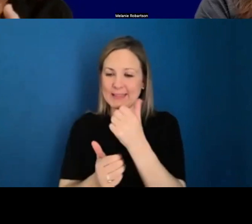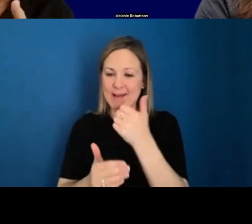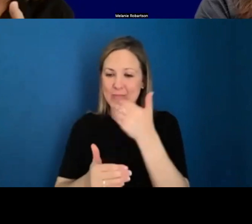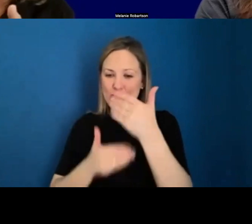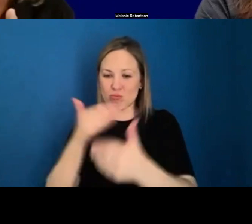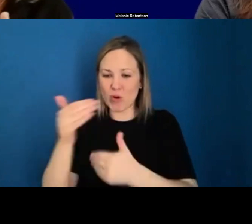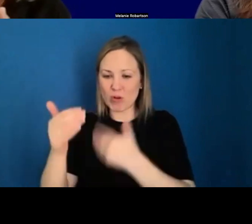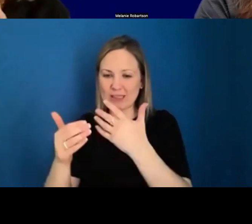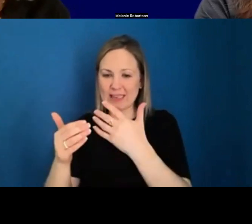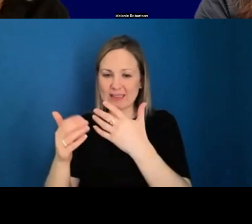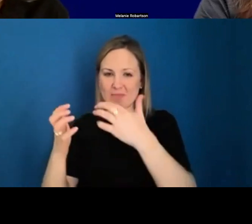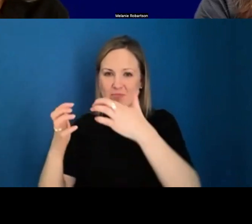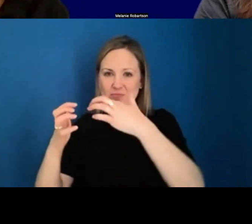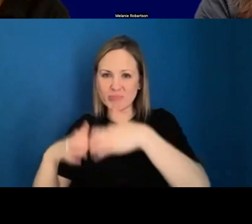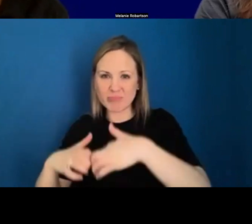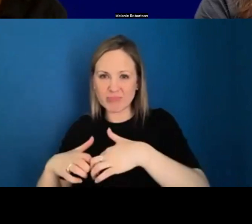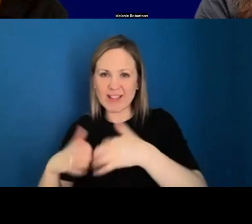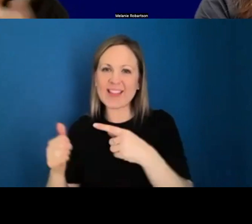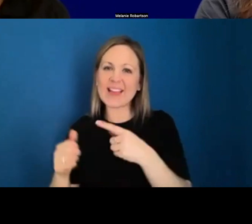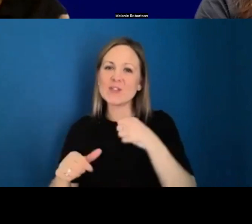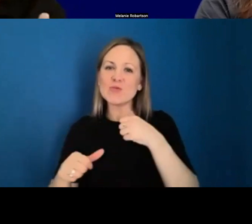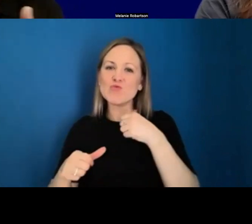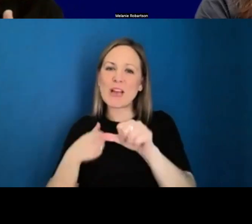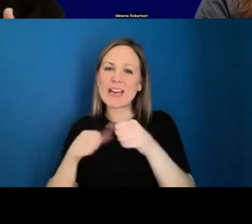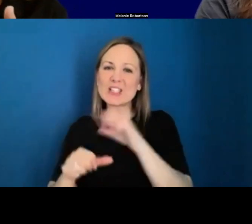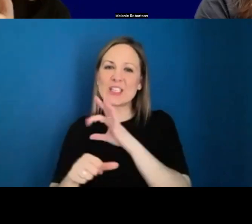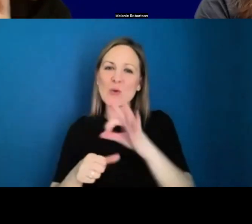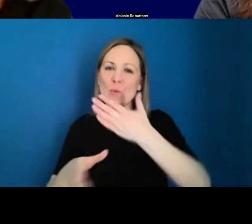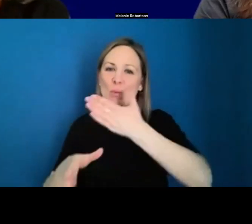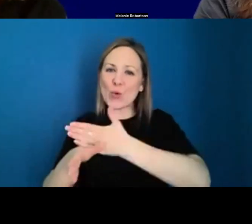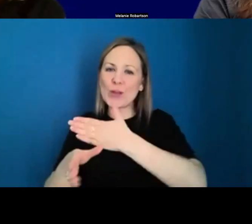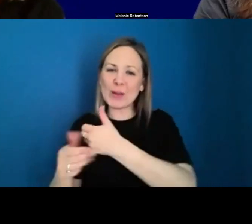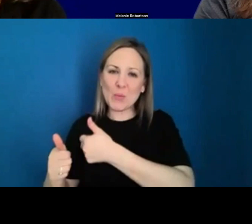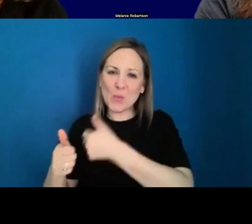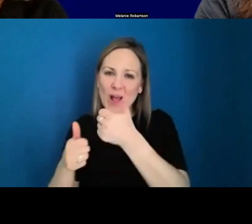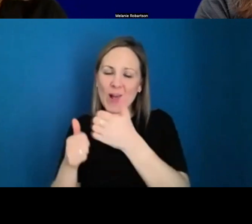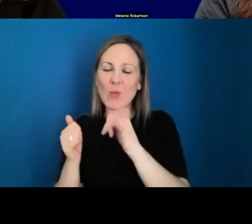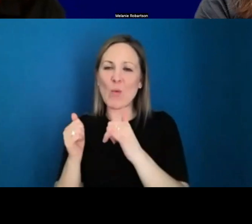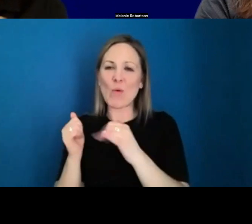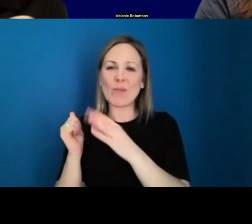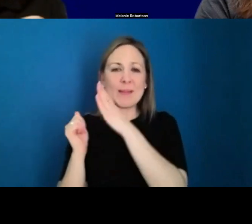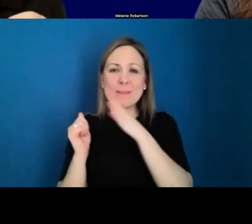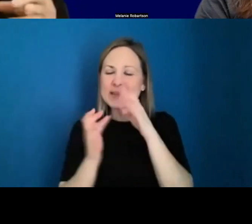strategy isn't used as effectively, but it may be that they're missing out on a component. So that